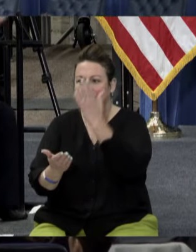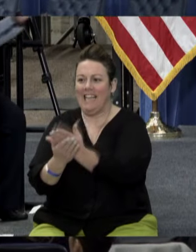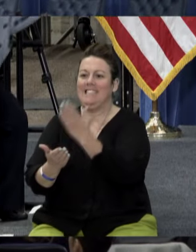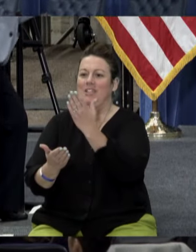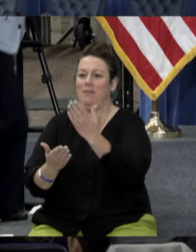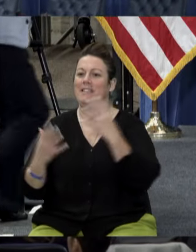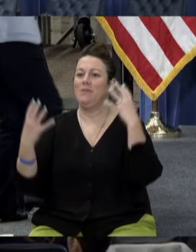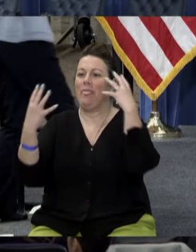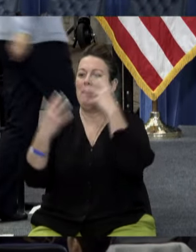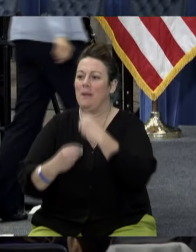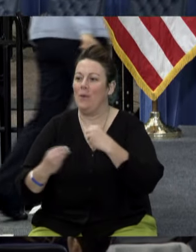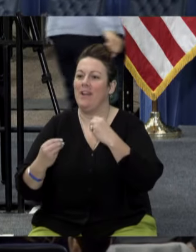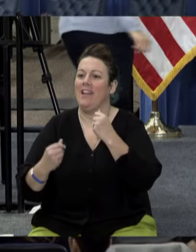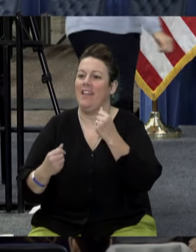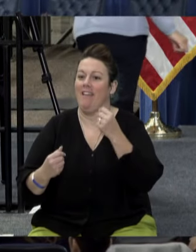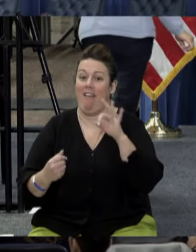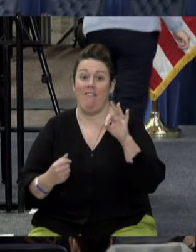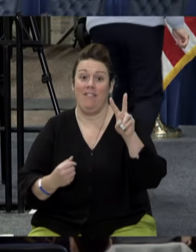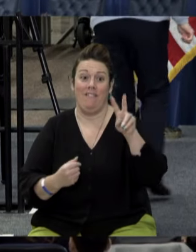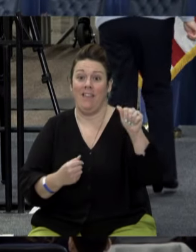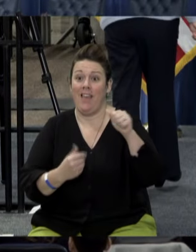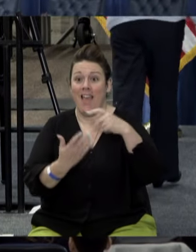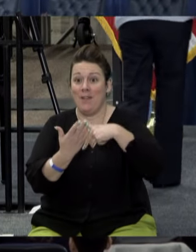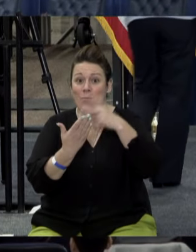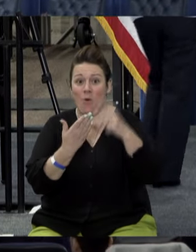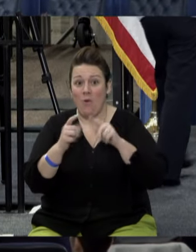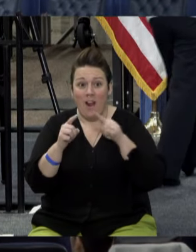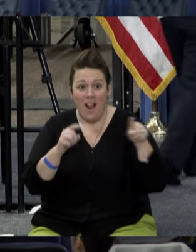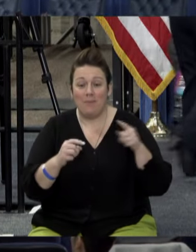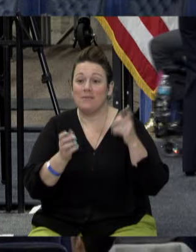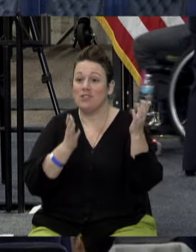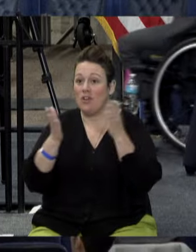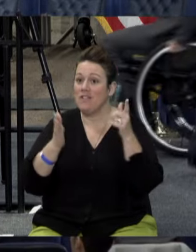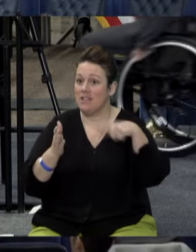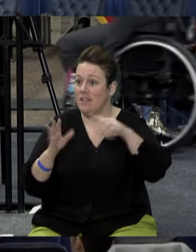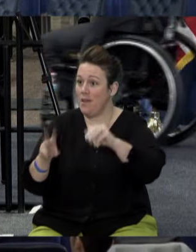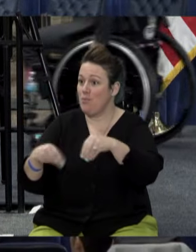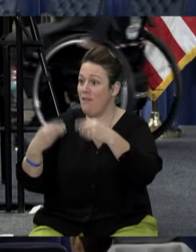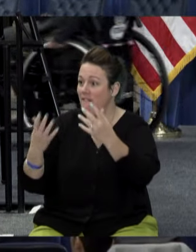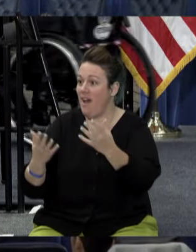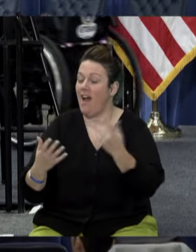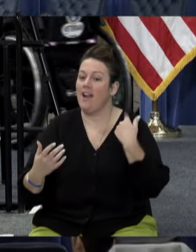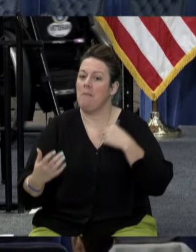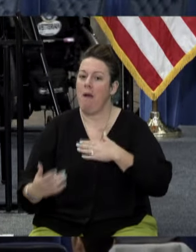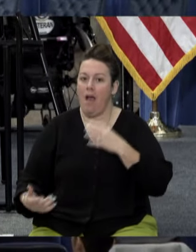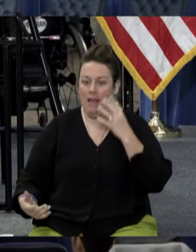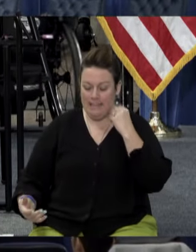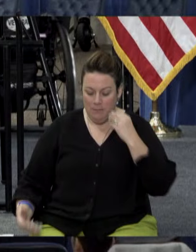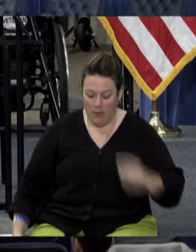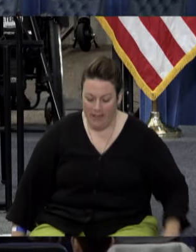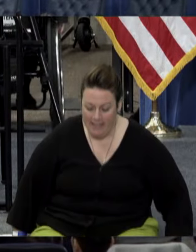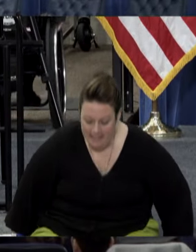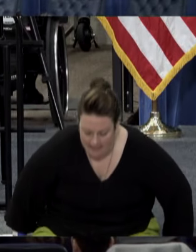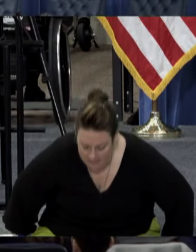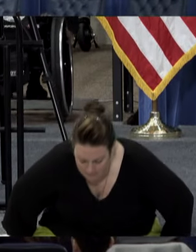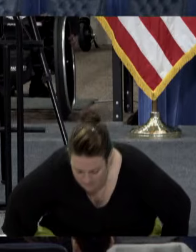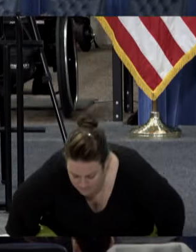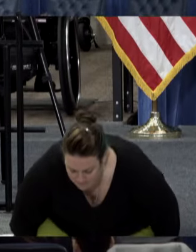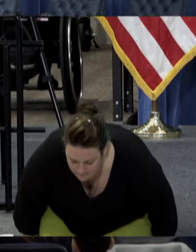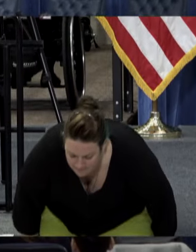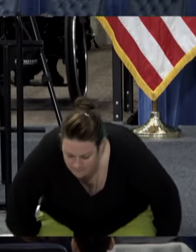of the VA programs and the services that they provide. My experience many years ago when I